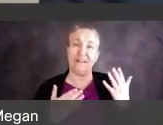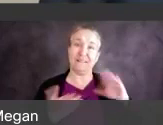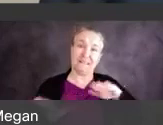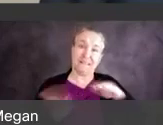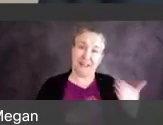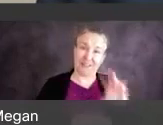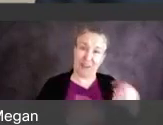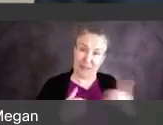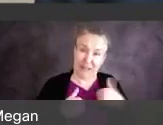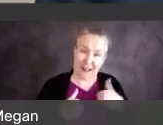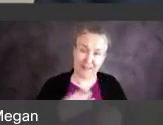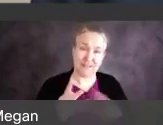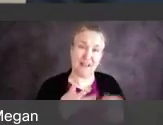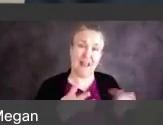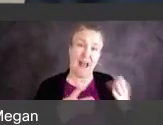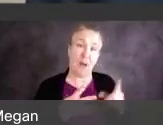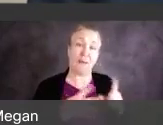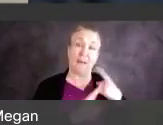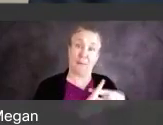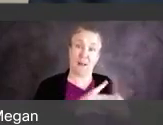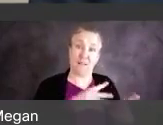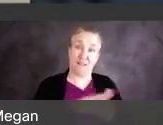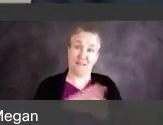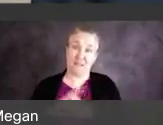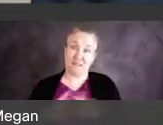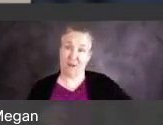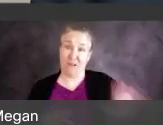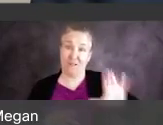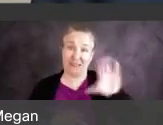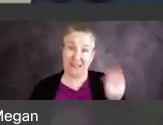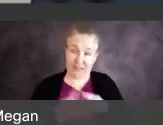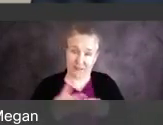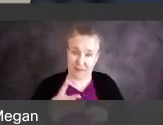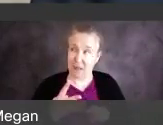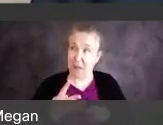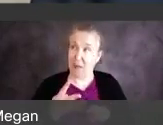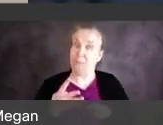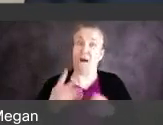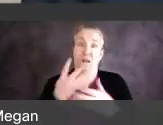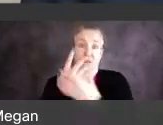cases have been in the county but they haven't explained how they actually apply that index.